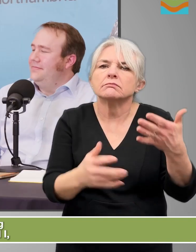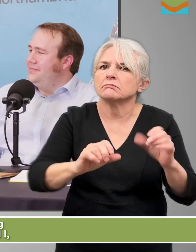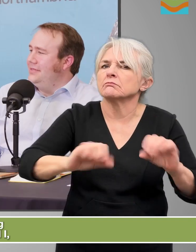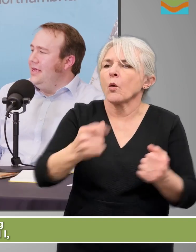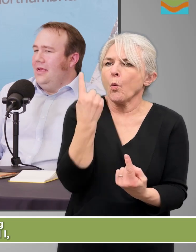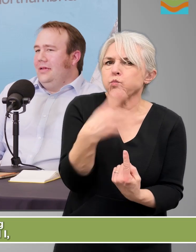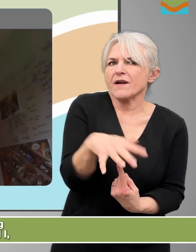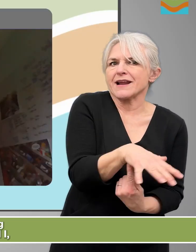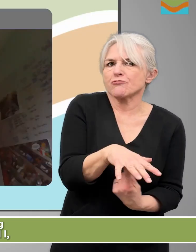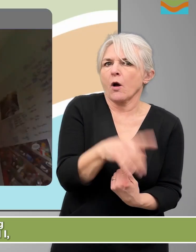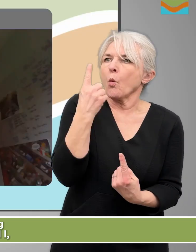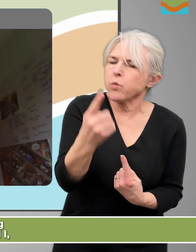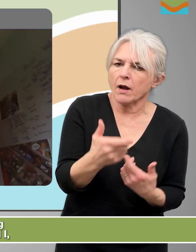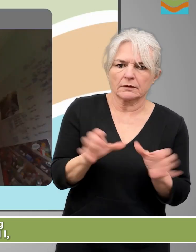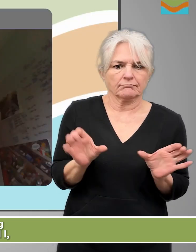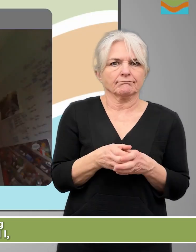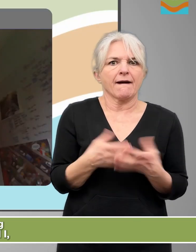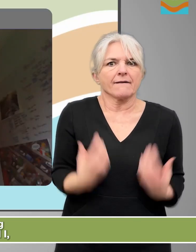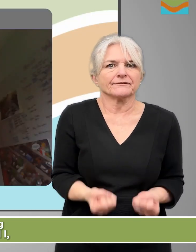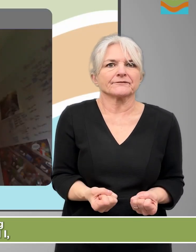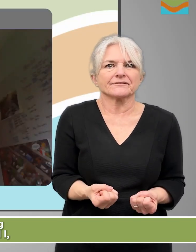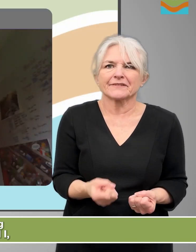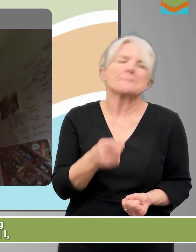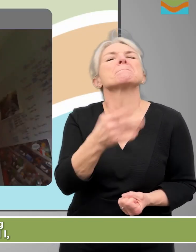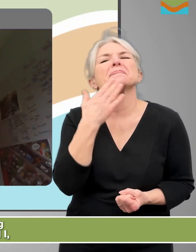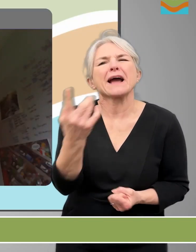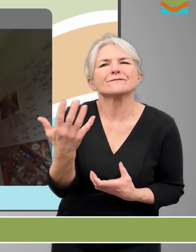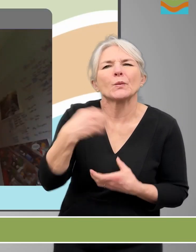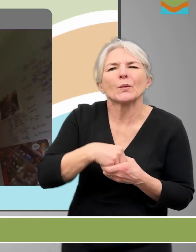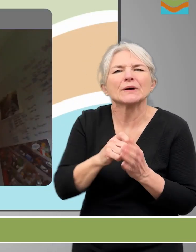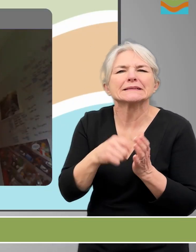You're welcome! You've nailed that. Going back to the BGS, Tim and I, when we first joined,